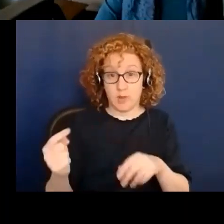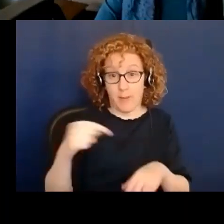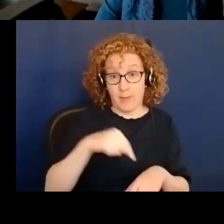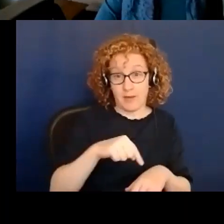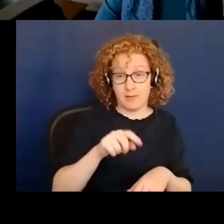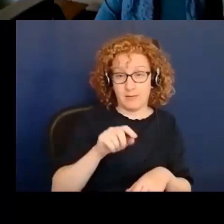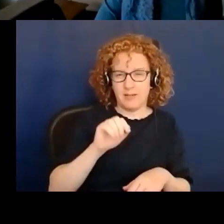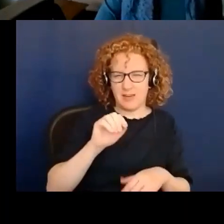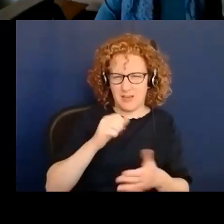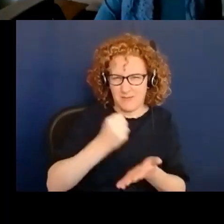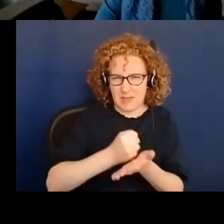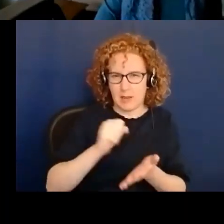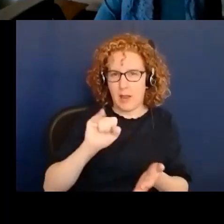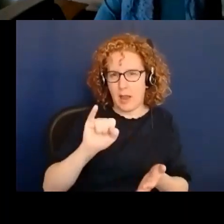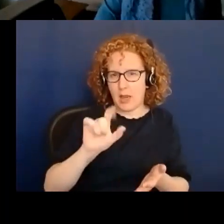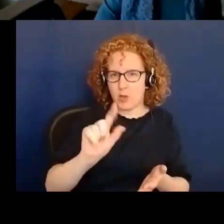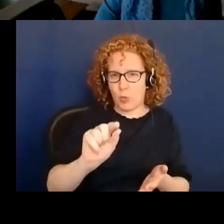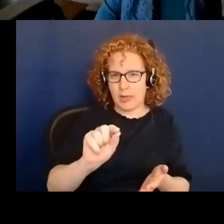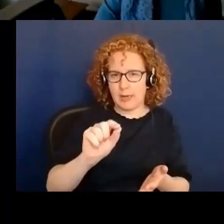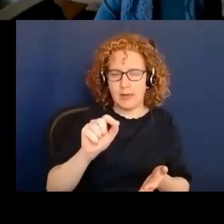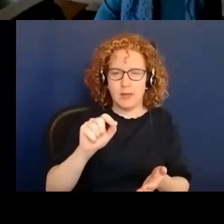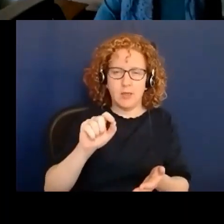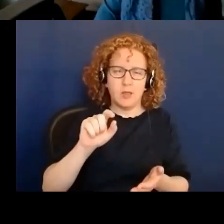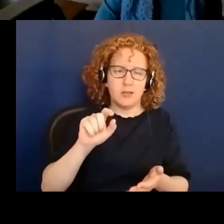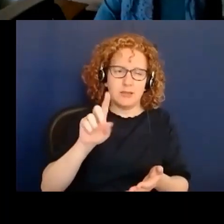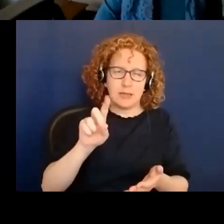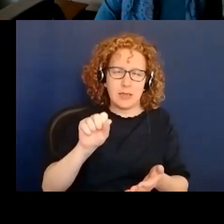if they can't come in on that date we can push it back for a couple of weeks